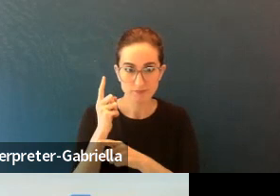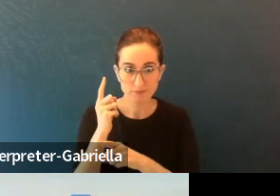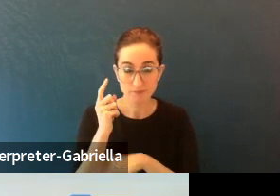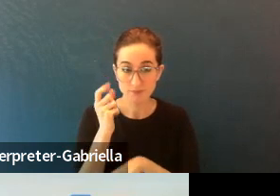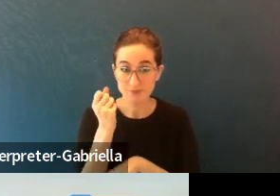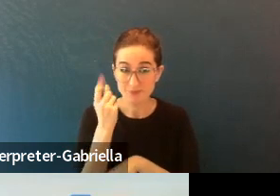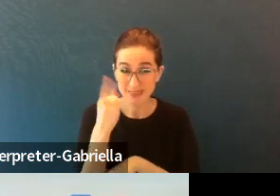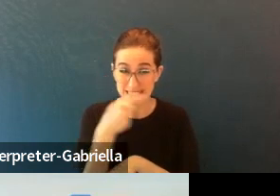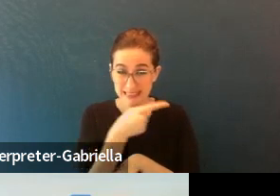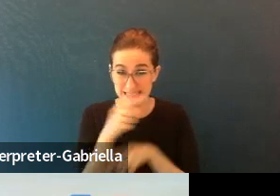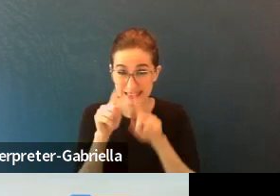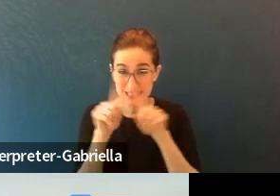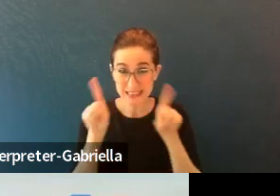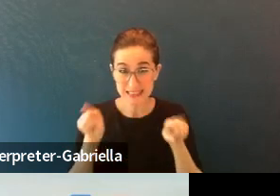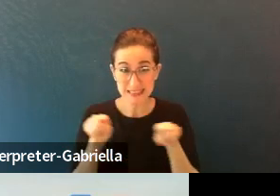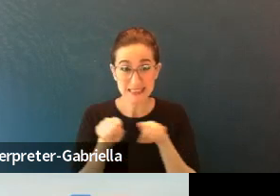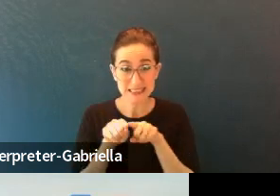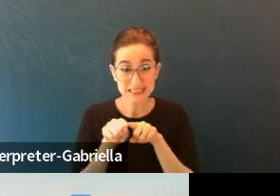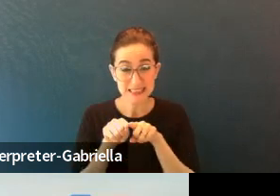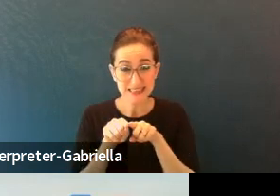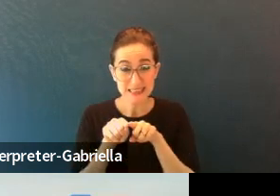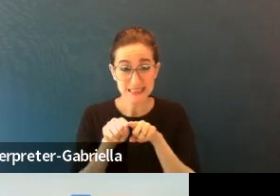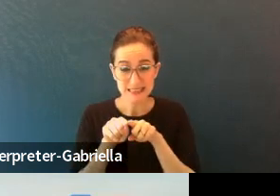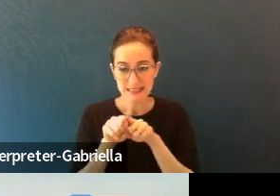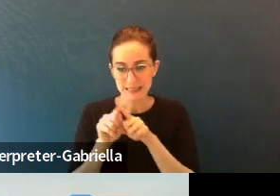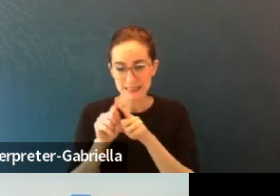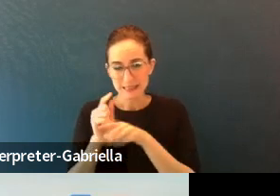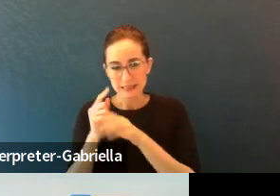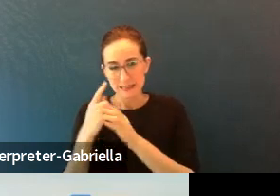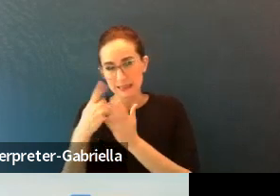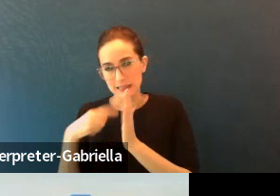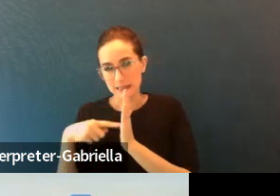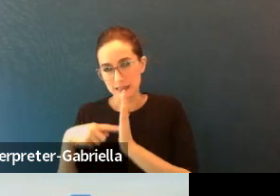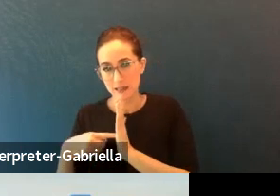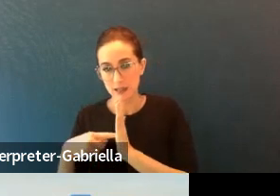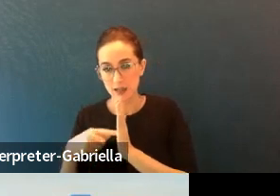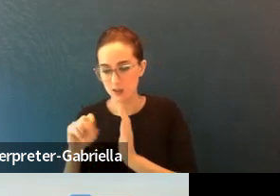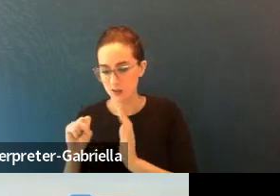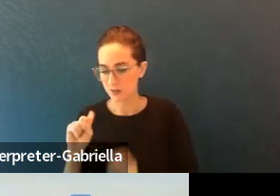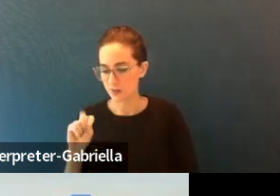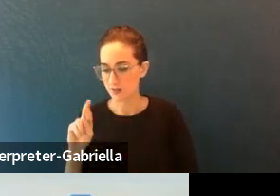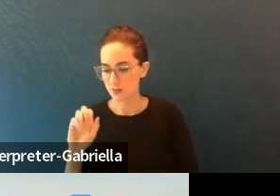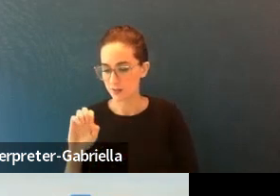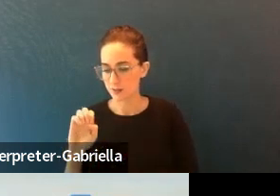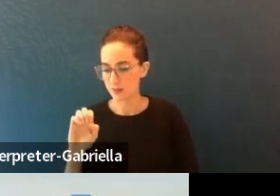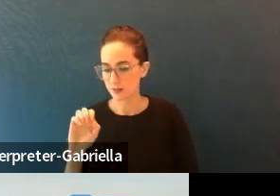One of the things with our new strategic goals is that there's a real focus for us on African-American students.